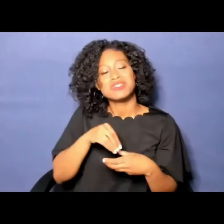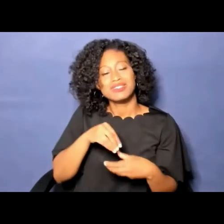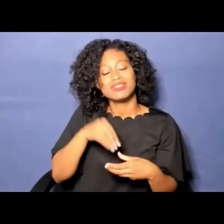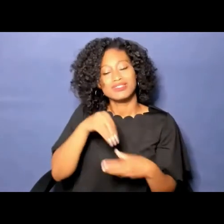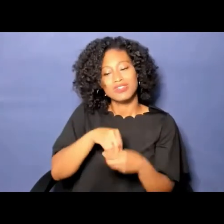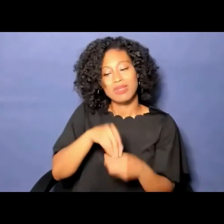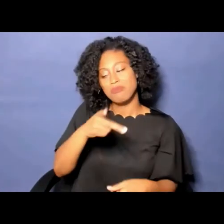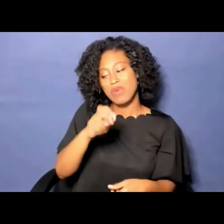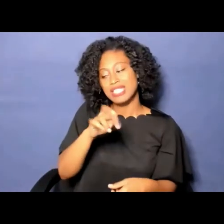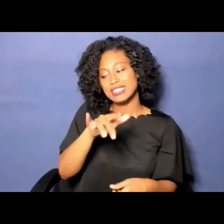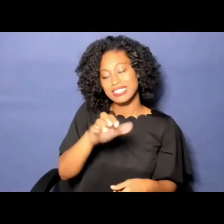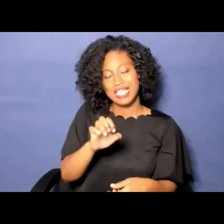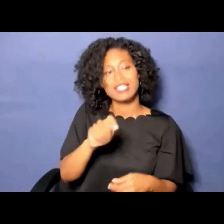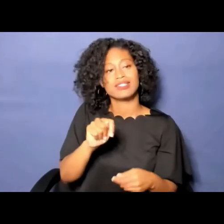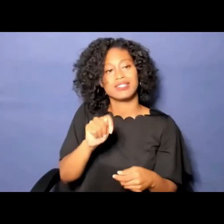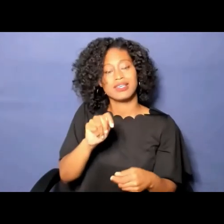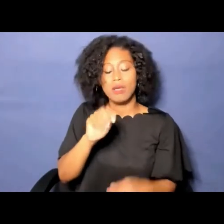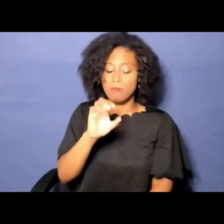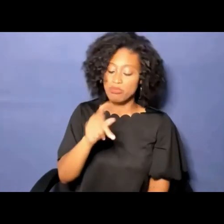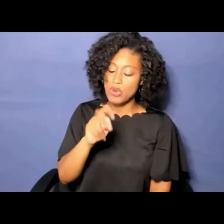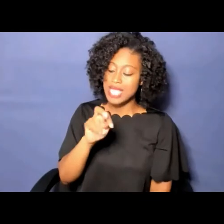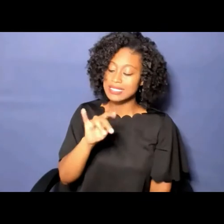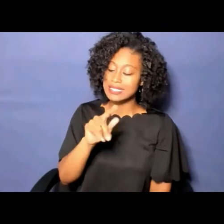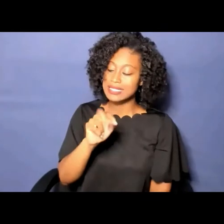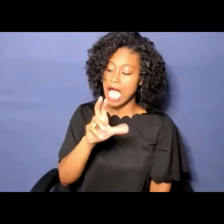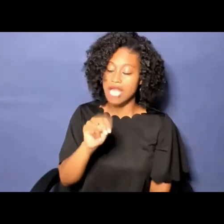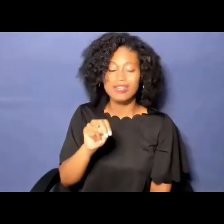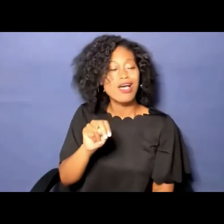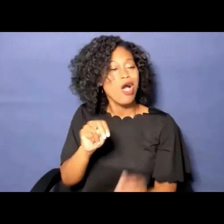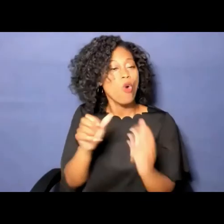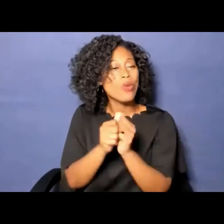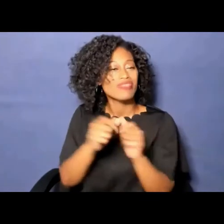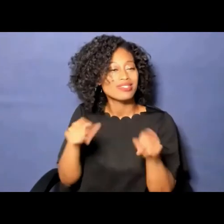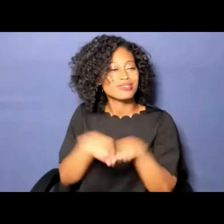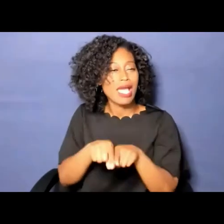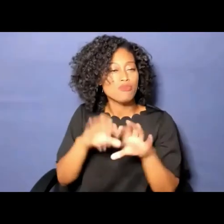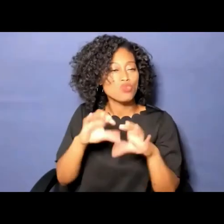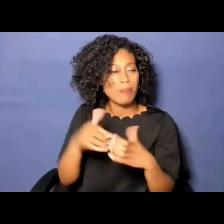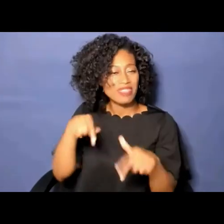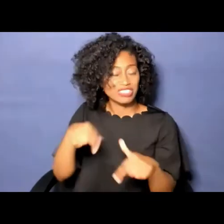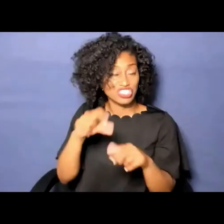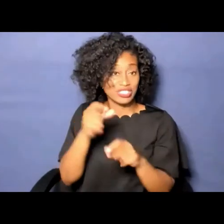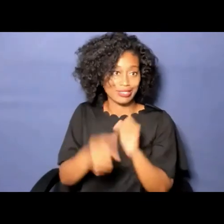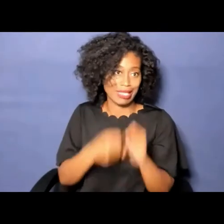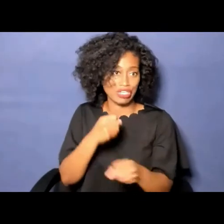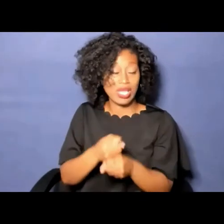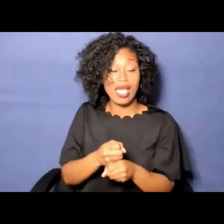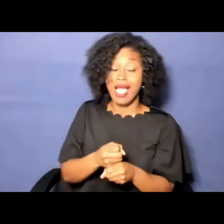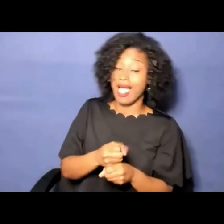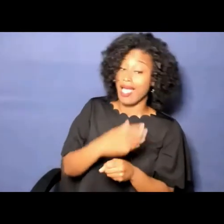Before that pioneering Latinas like Justice Sonia Sotomayor are had been admitted